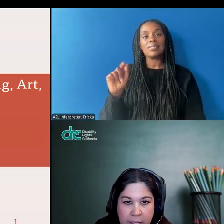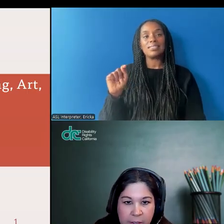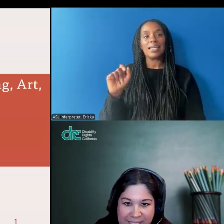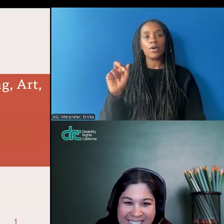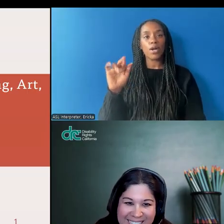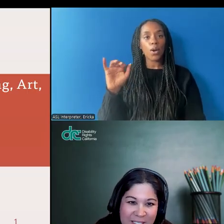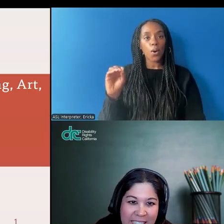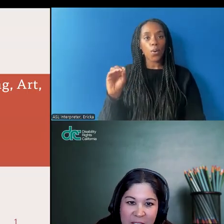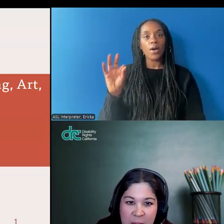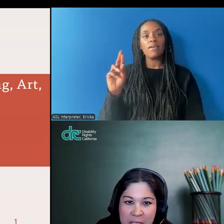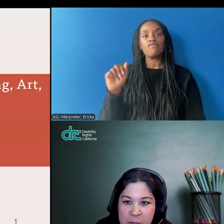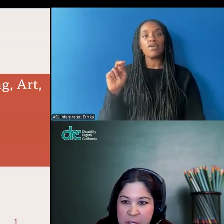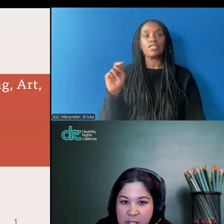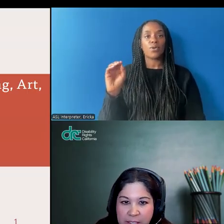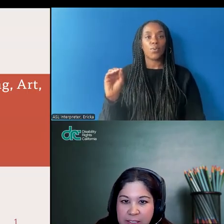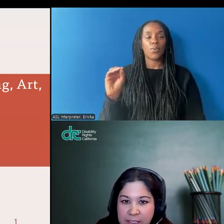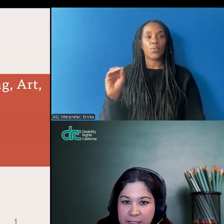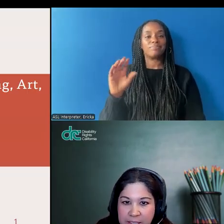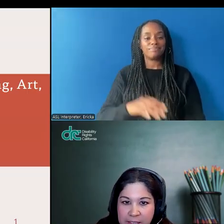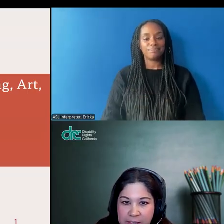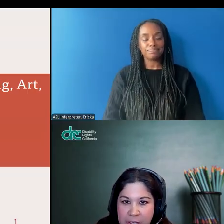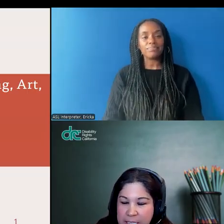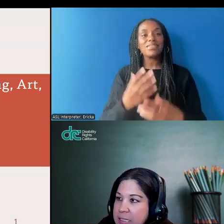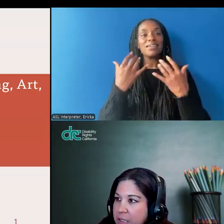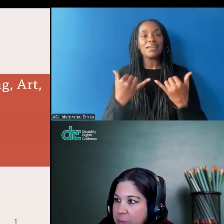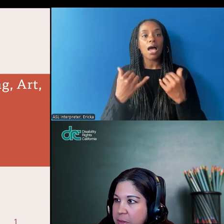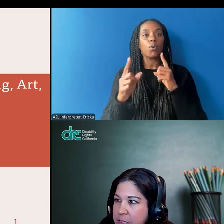Okay. So now, we'll start, today's topic, which is,